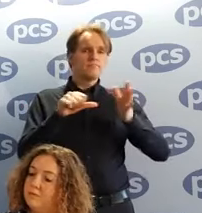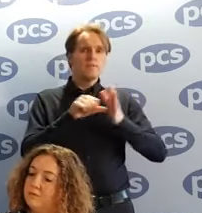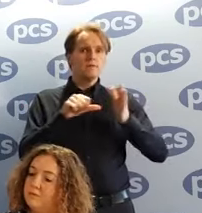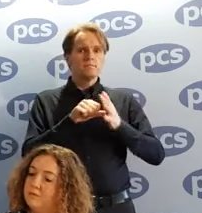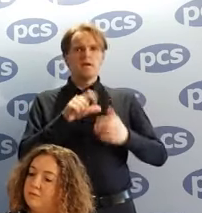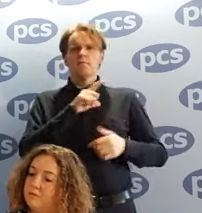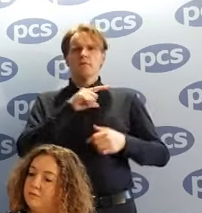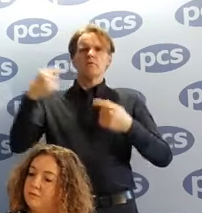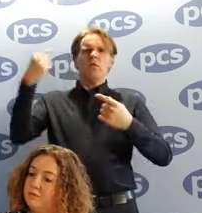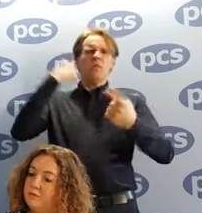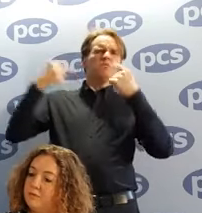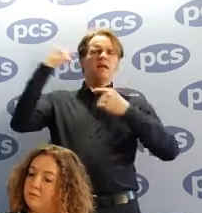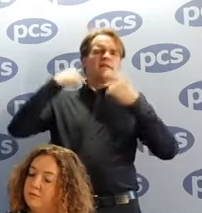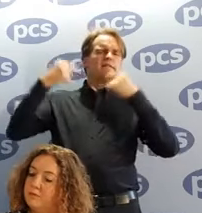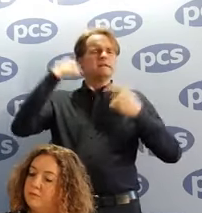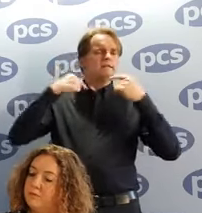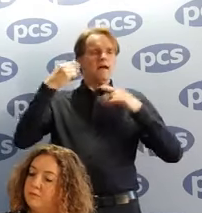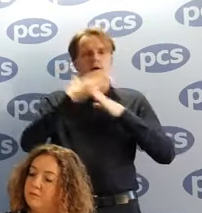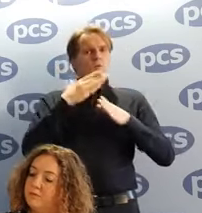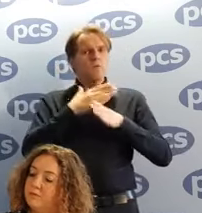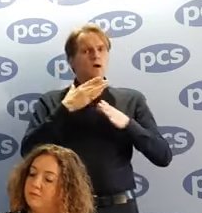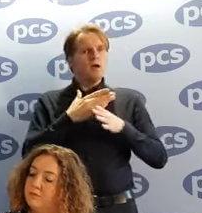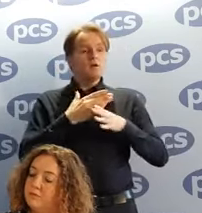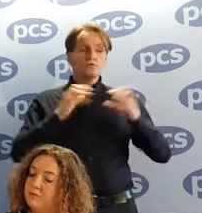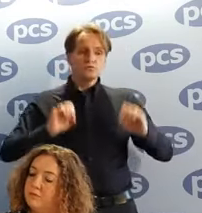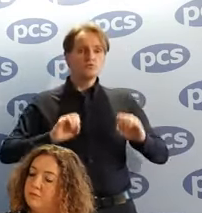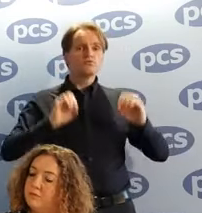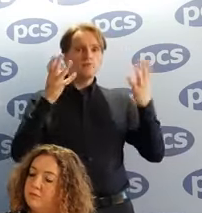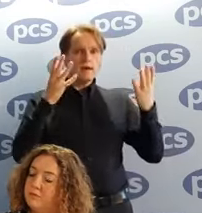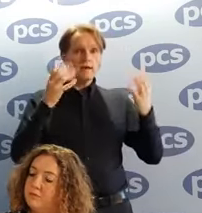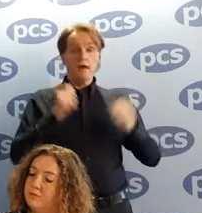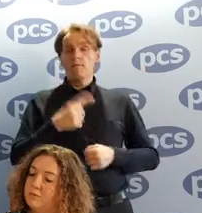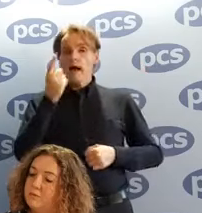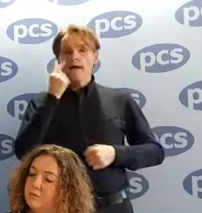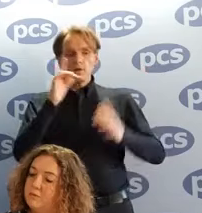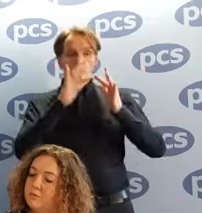degrading of work and workloads so you'll will find on our website details of how